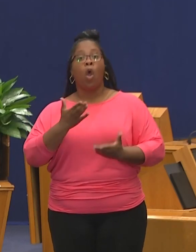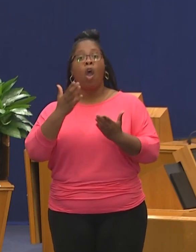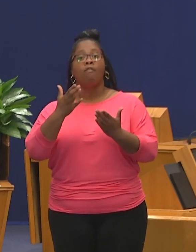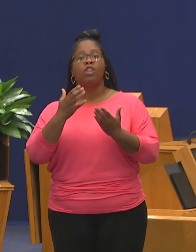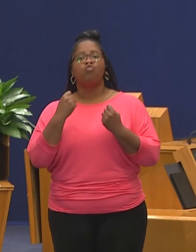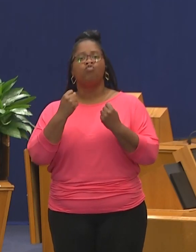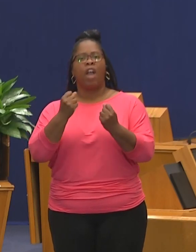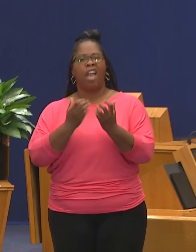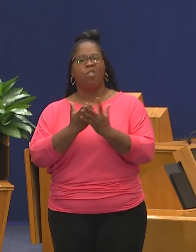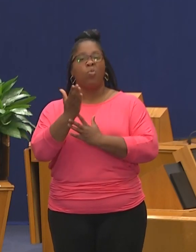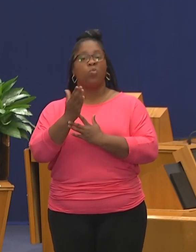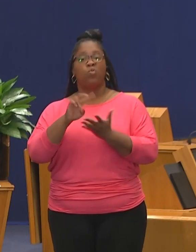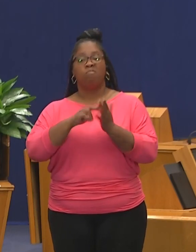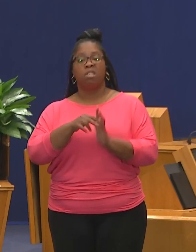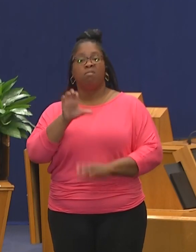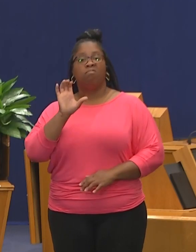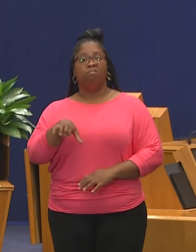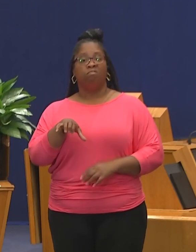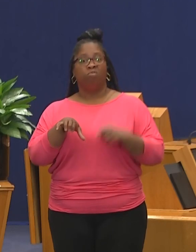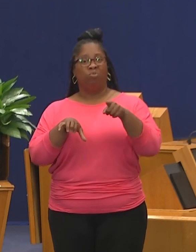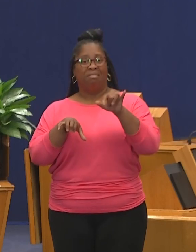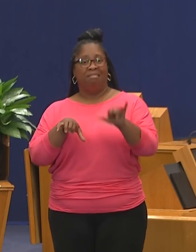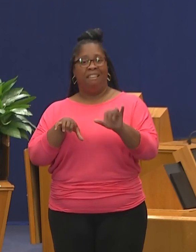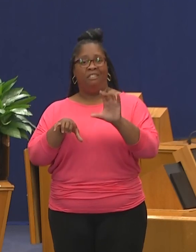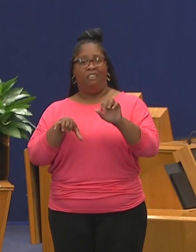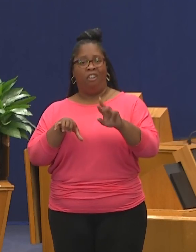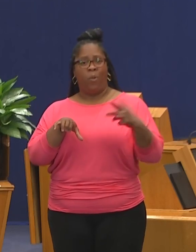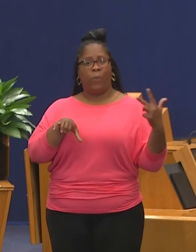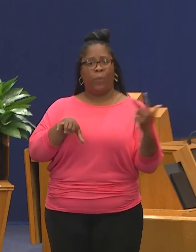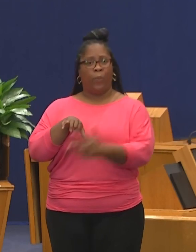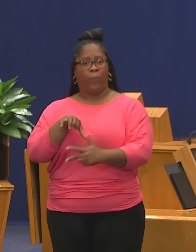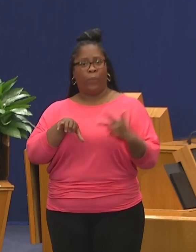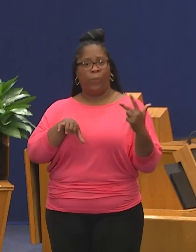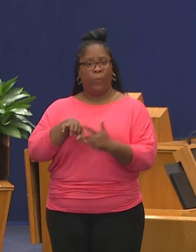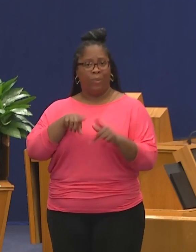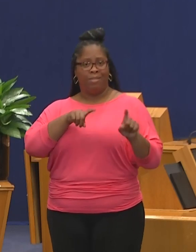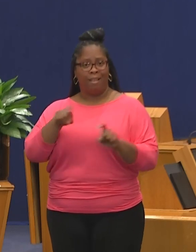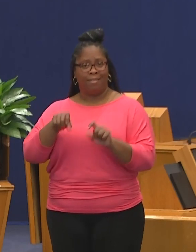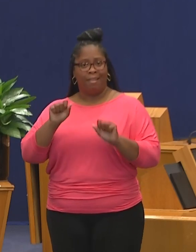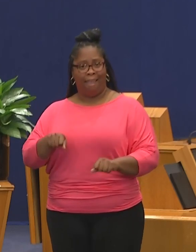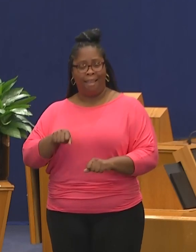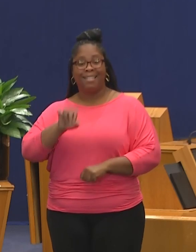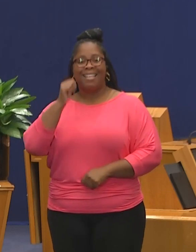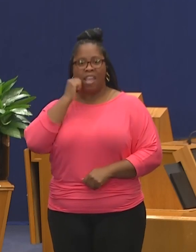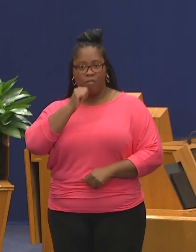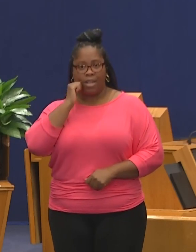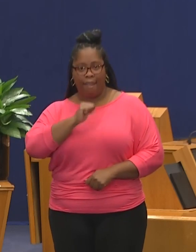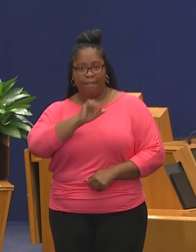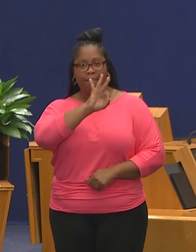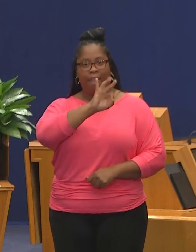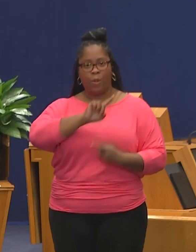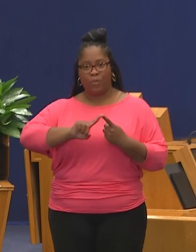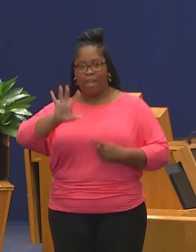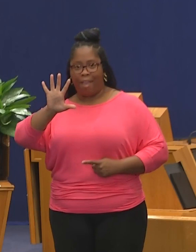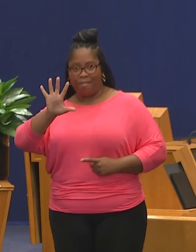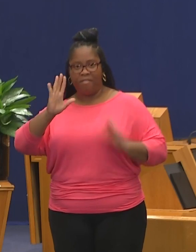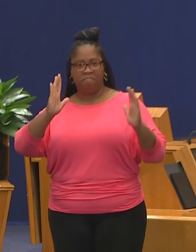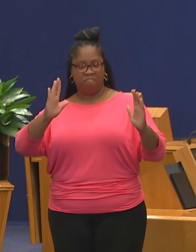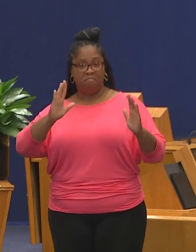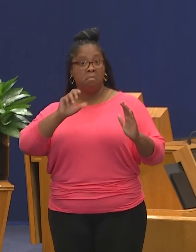THE LOS ANGELES COUNTY IS OFFERING A DRIVE THROUGH COVID-19 TESTING SITE FOR THE COMMUNITY SEVEN DAYS A WEEK FROM